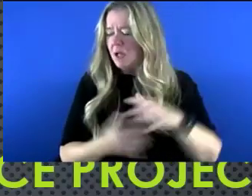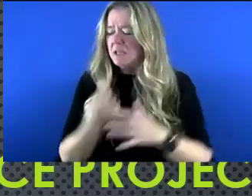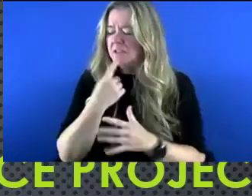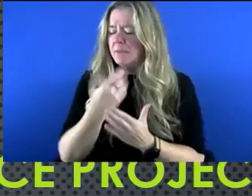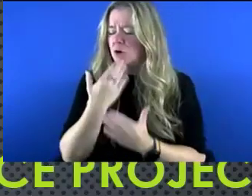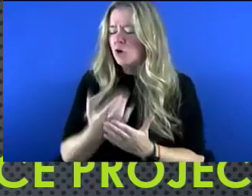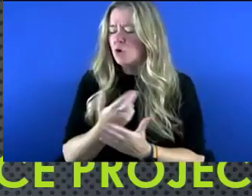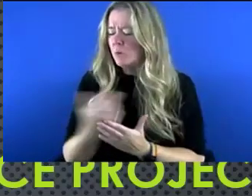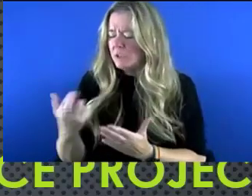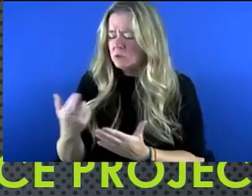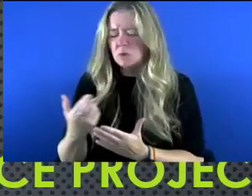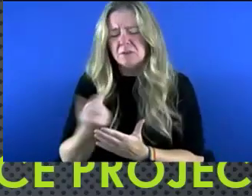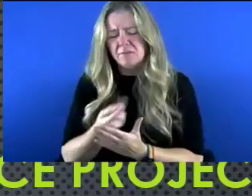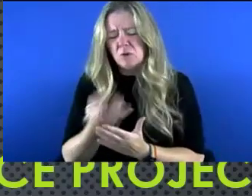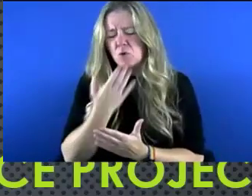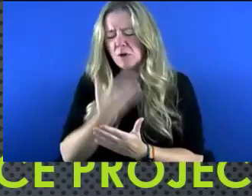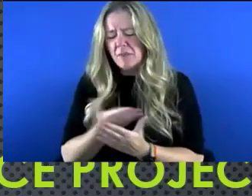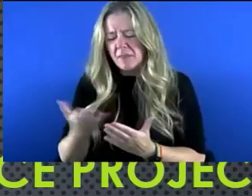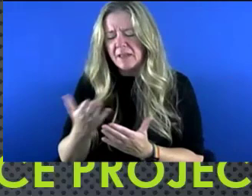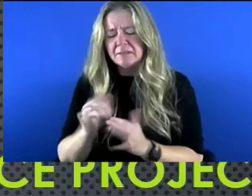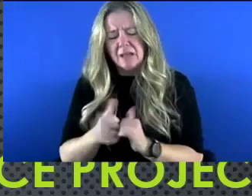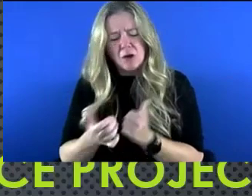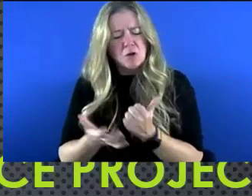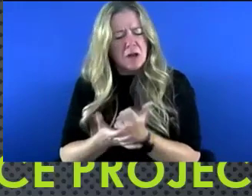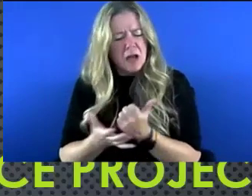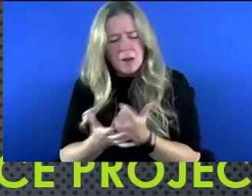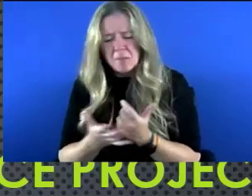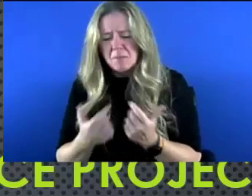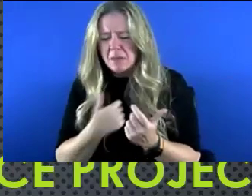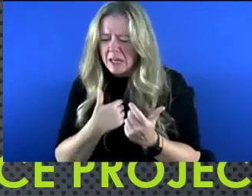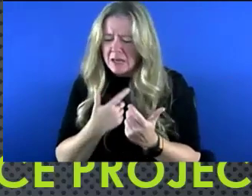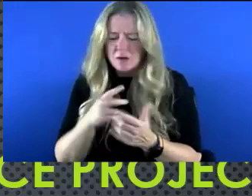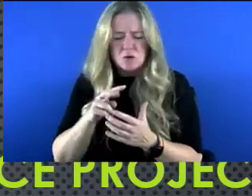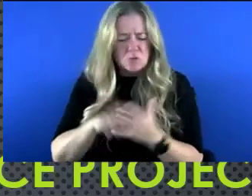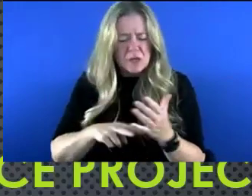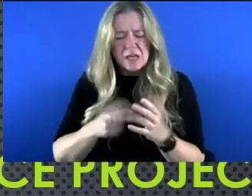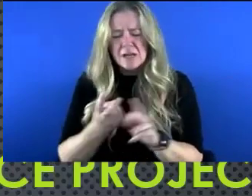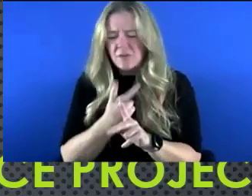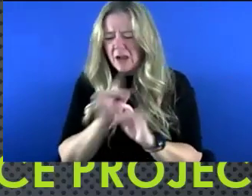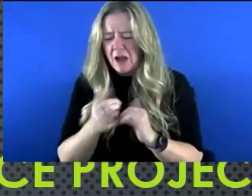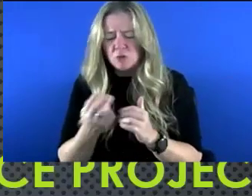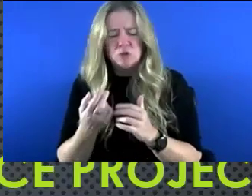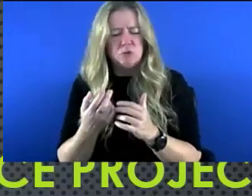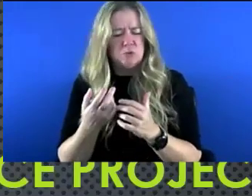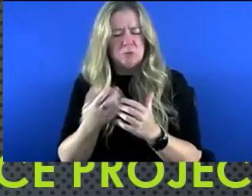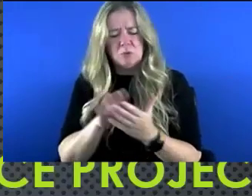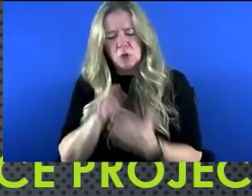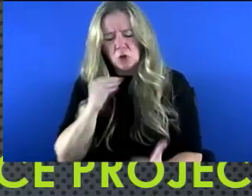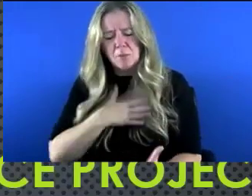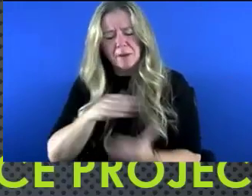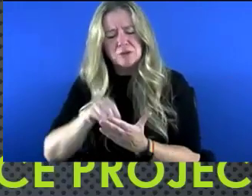or a few good things that I can read and use to get to know my student better?